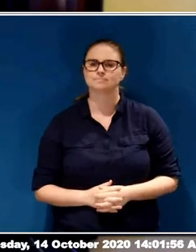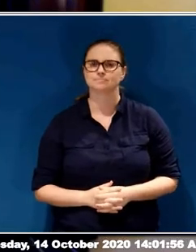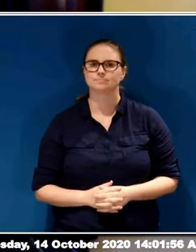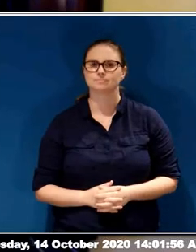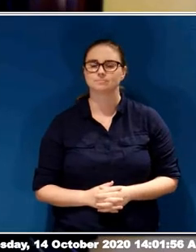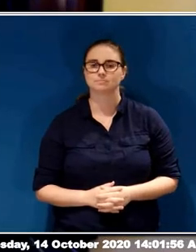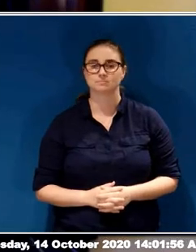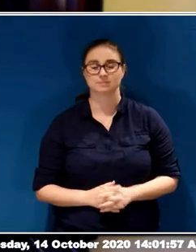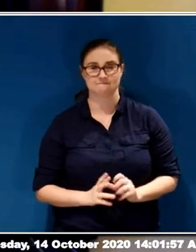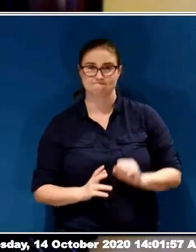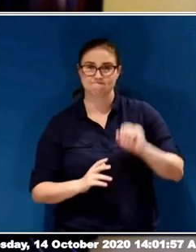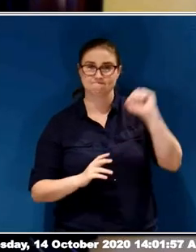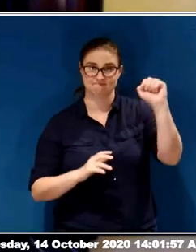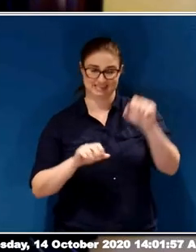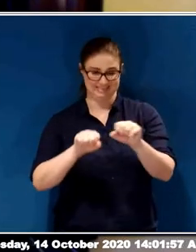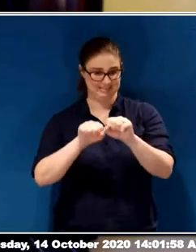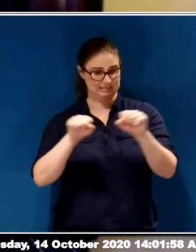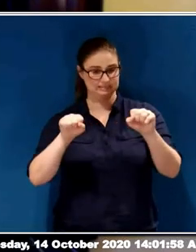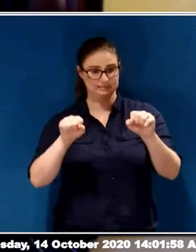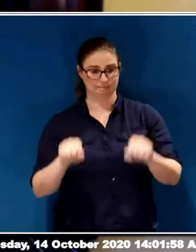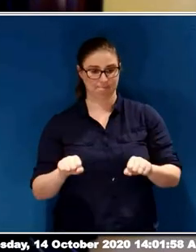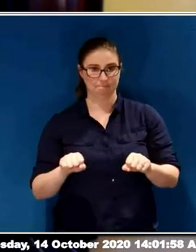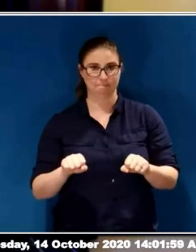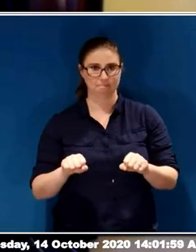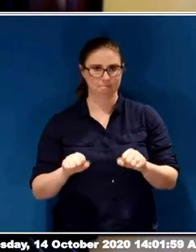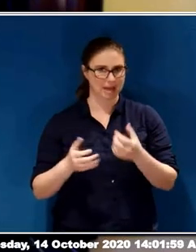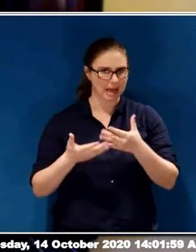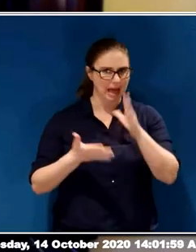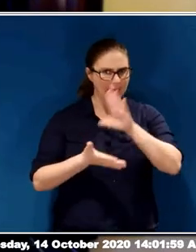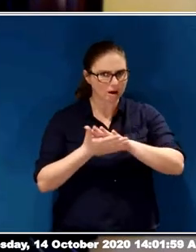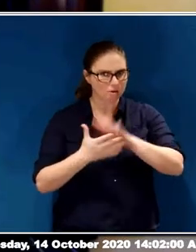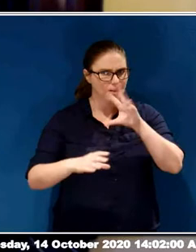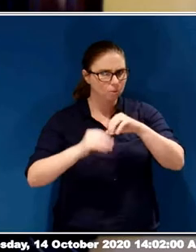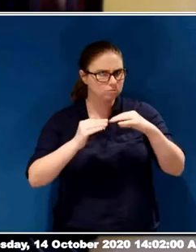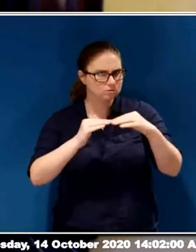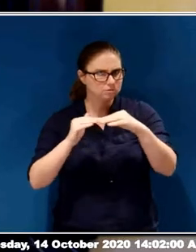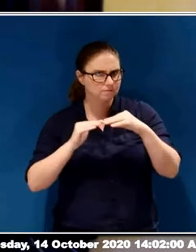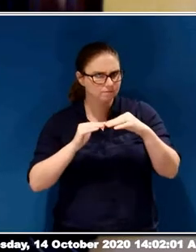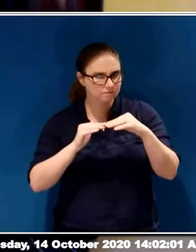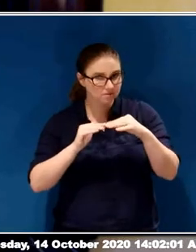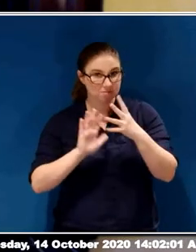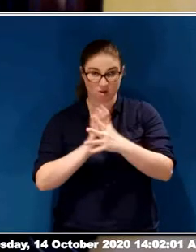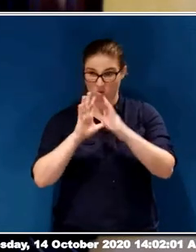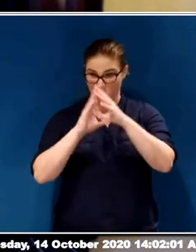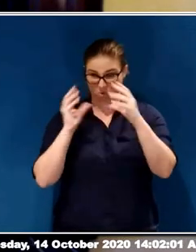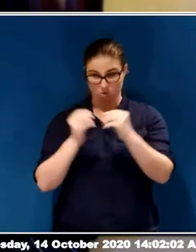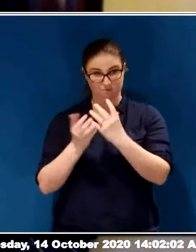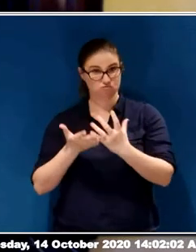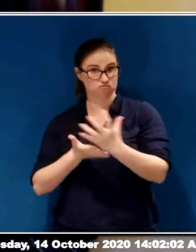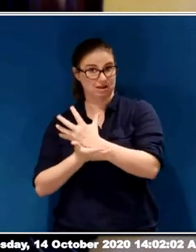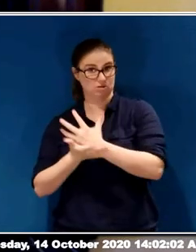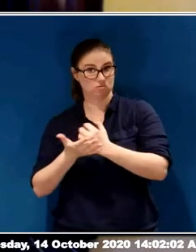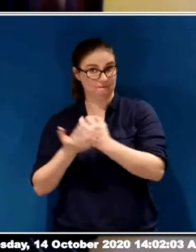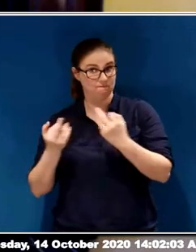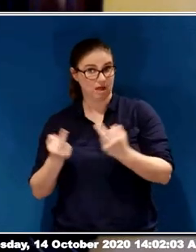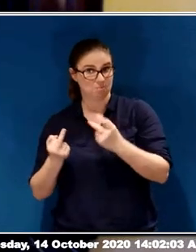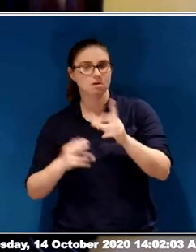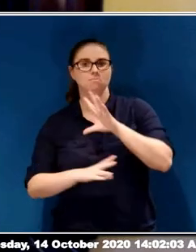education system are available within the regular school. I am going to stop using the term "mainstream" here because mainstream